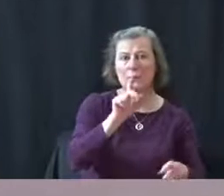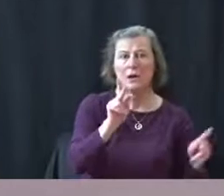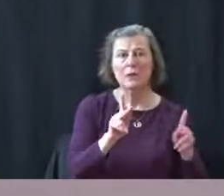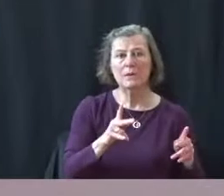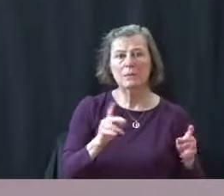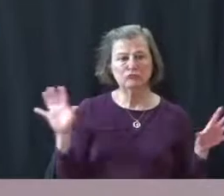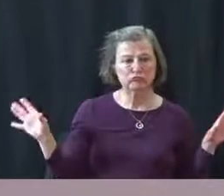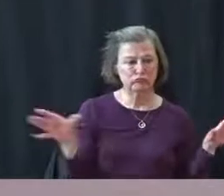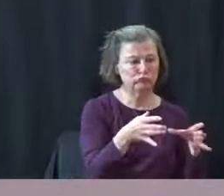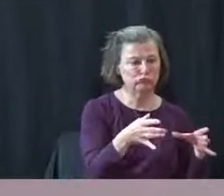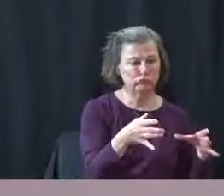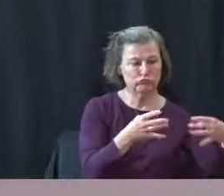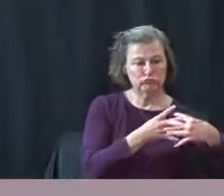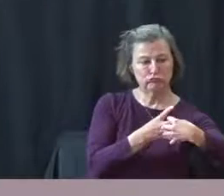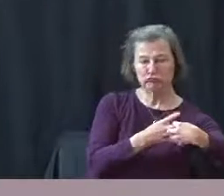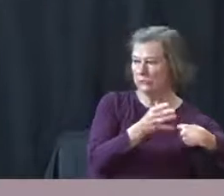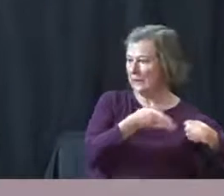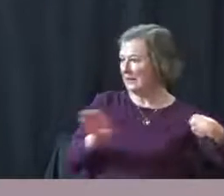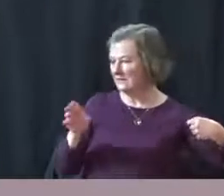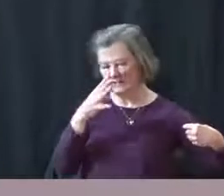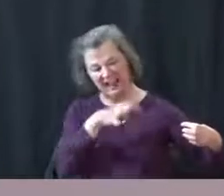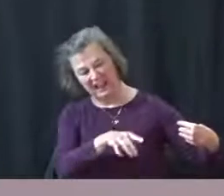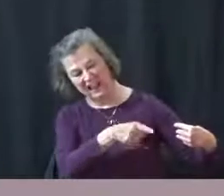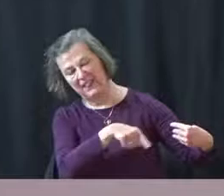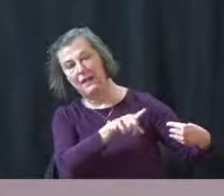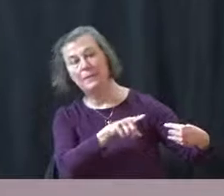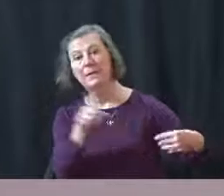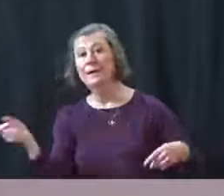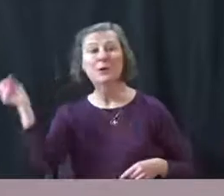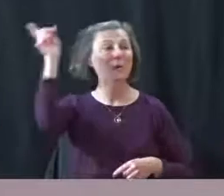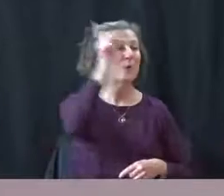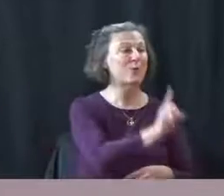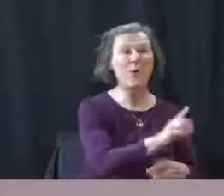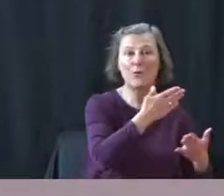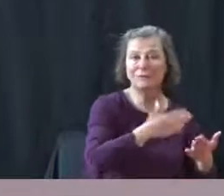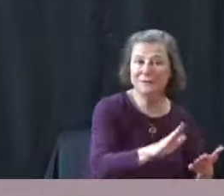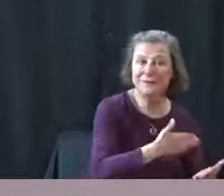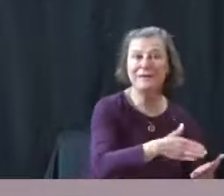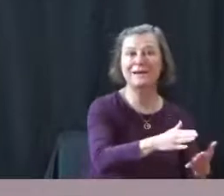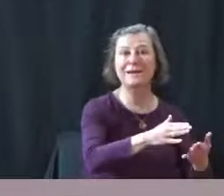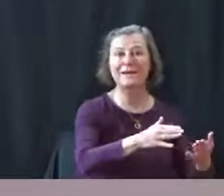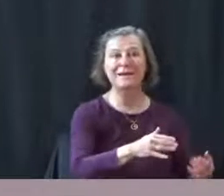and neglected and he would go and sing and entertain and uplift with the message of hope.